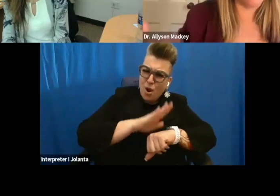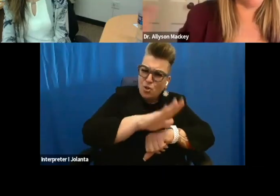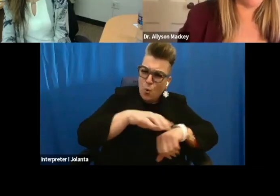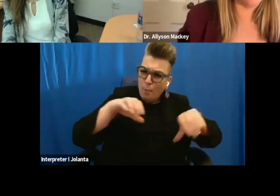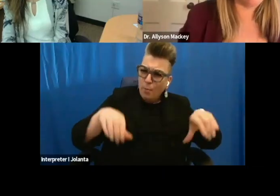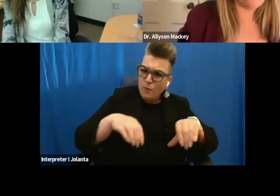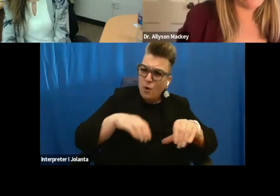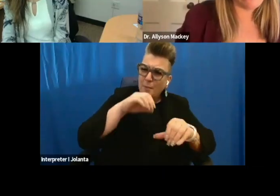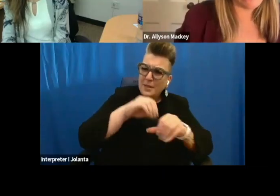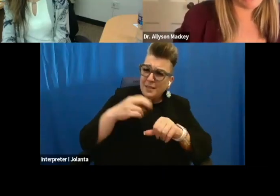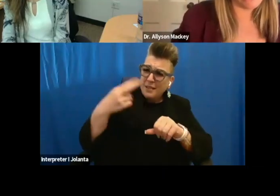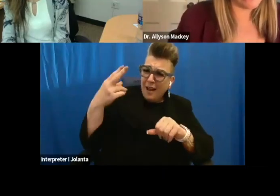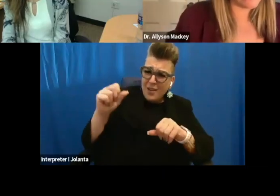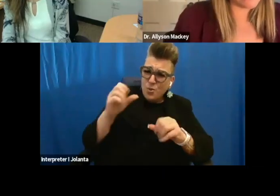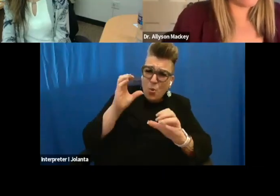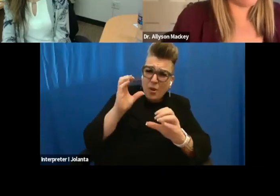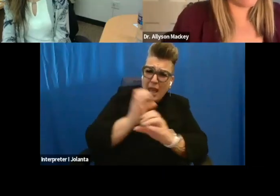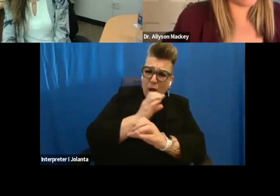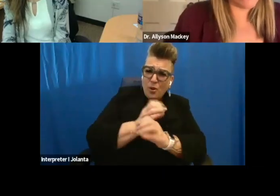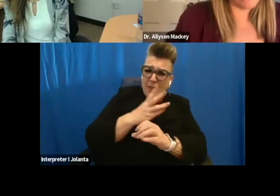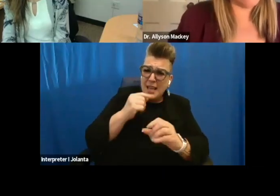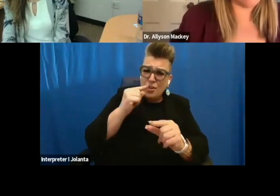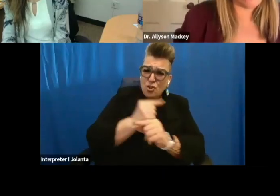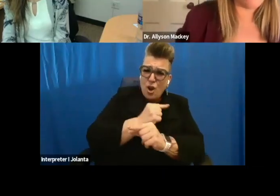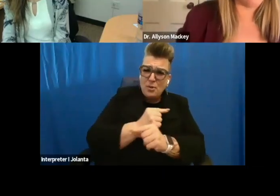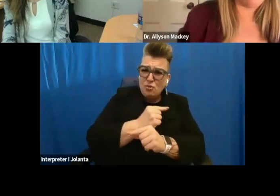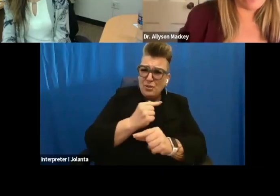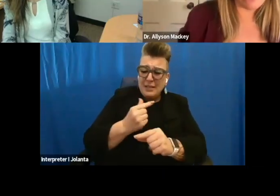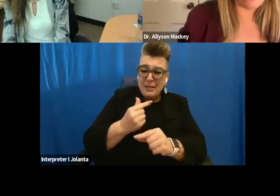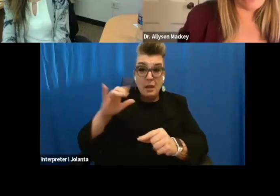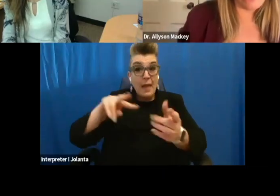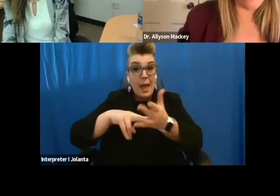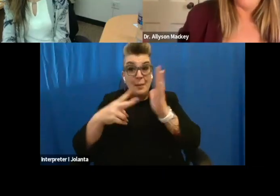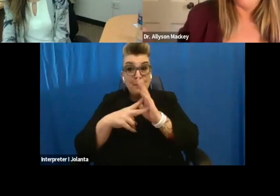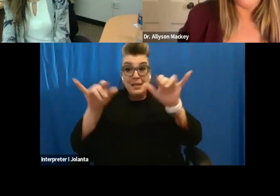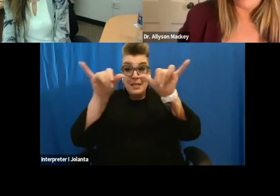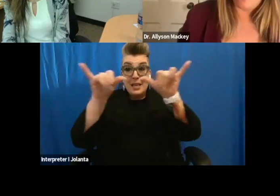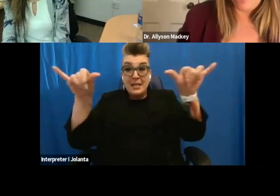they're sort of running up against an education system that assumes high brain plasticity well